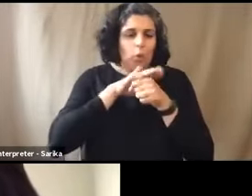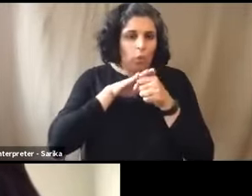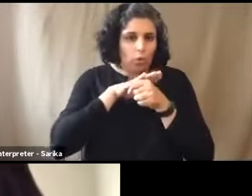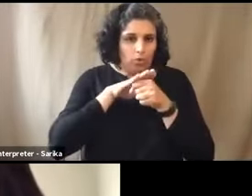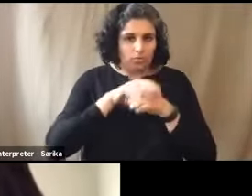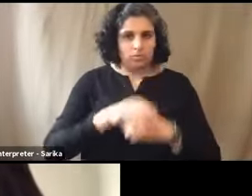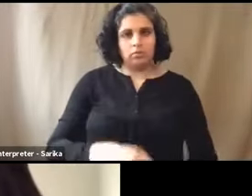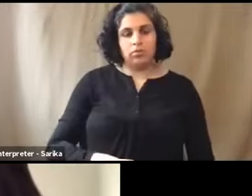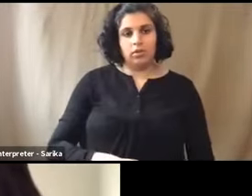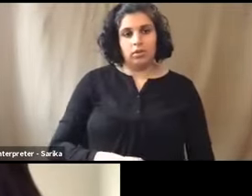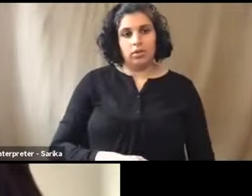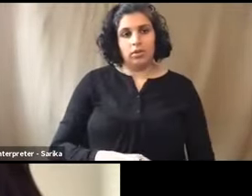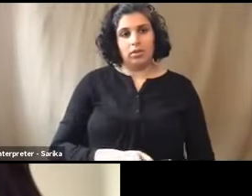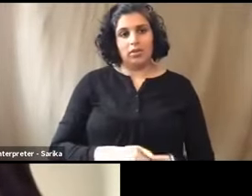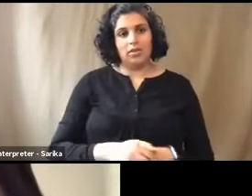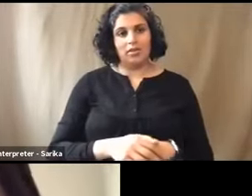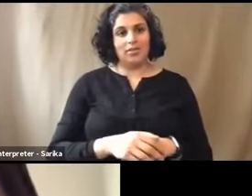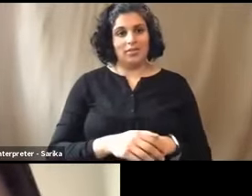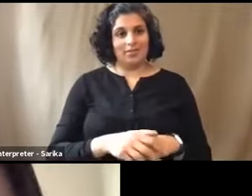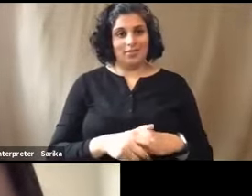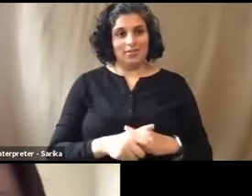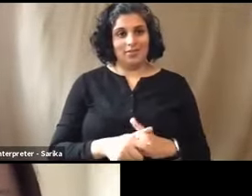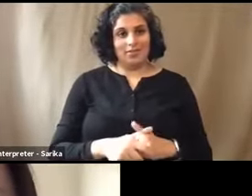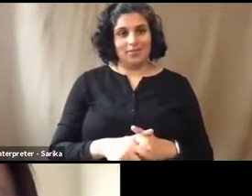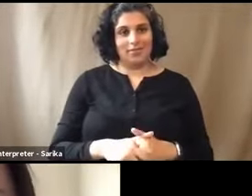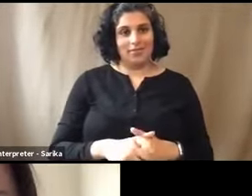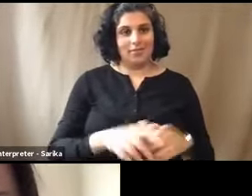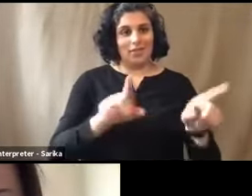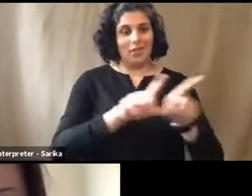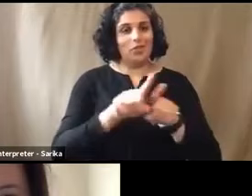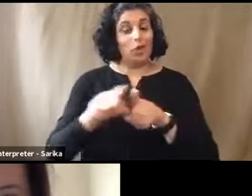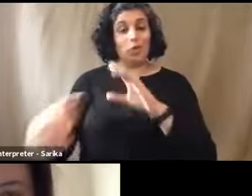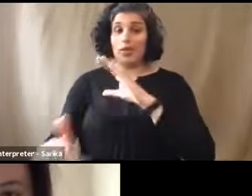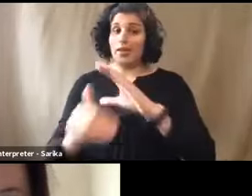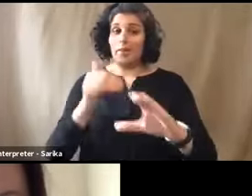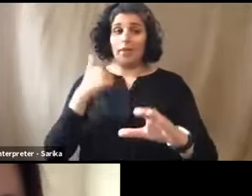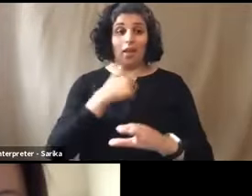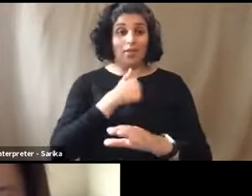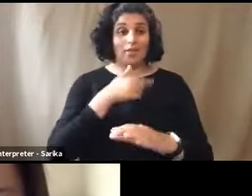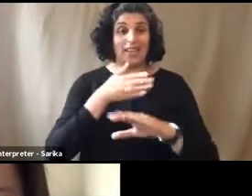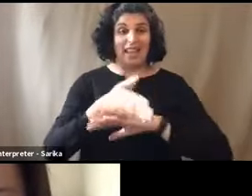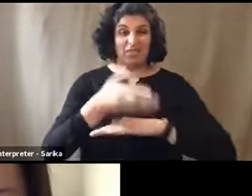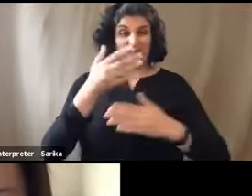We can also connect with you afterwards, feel free to call or email any of us from the slide